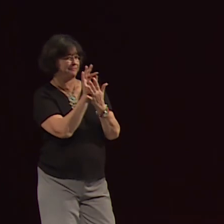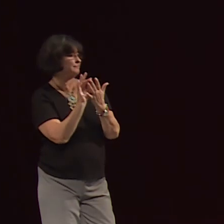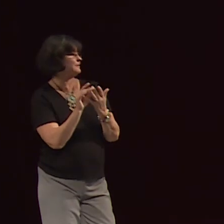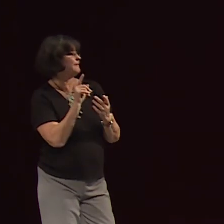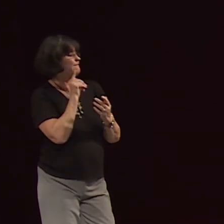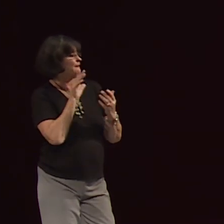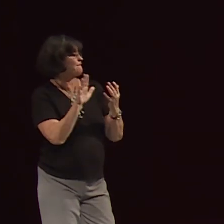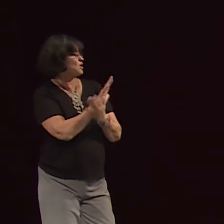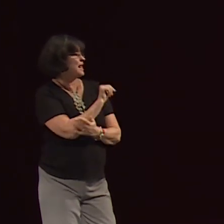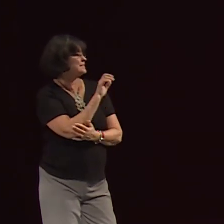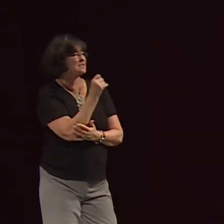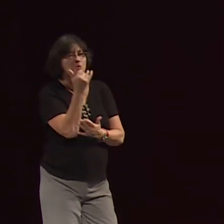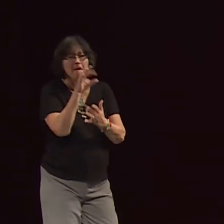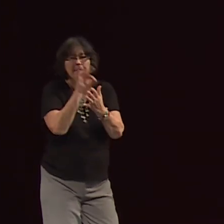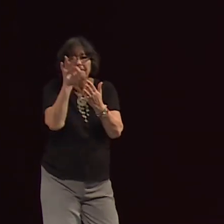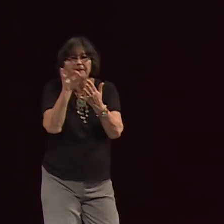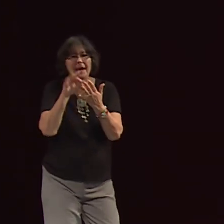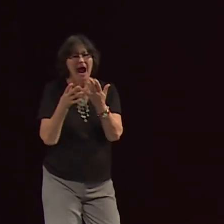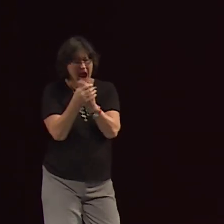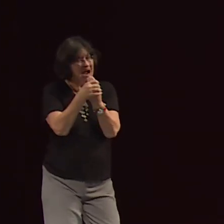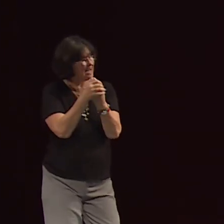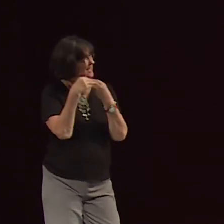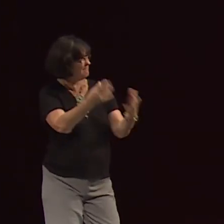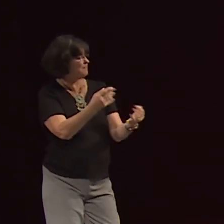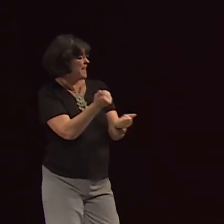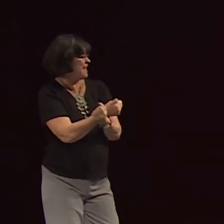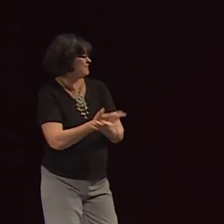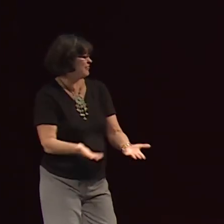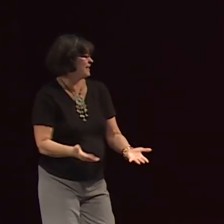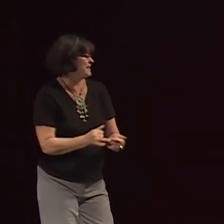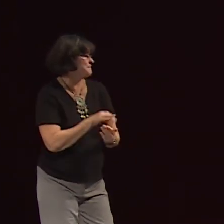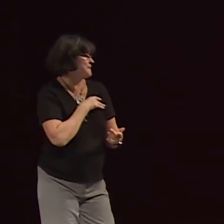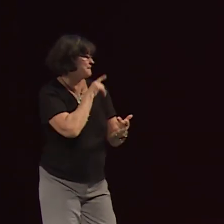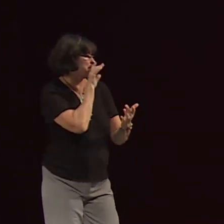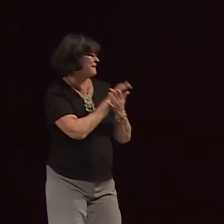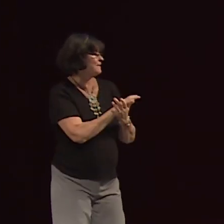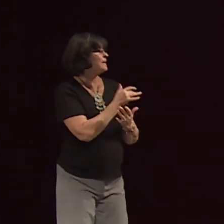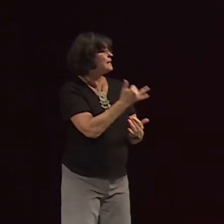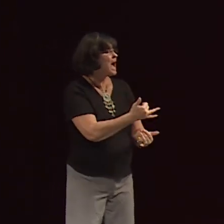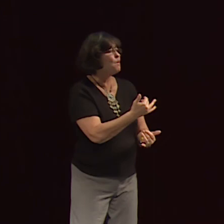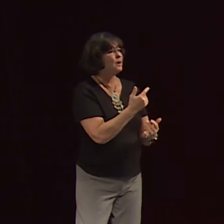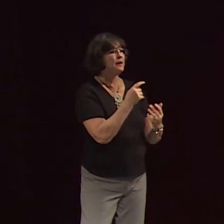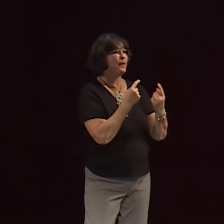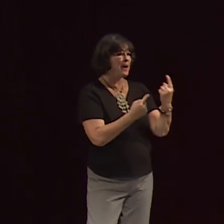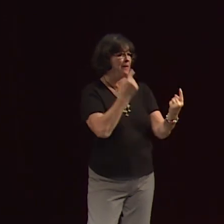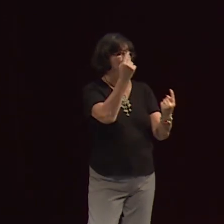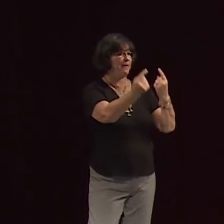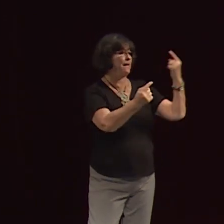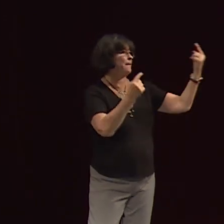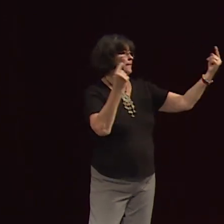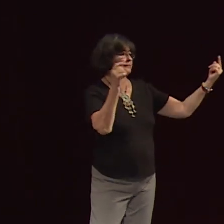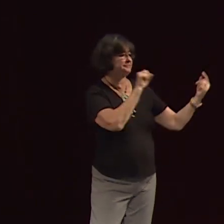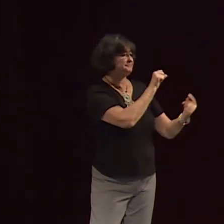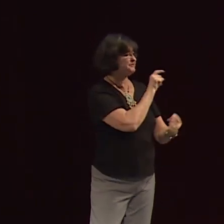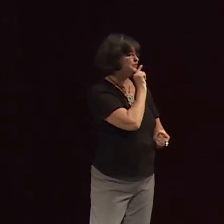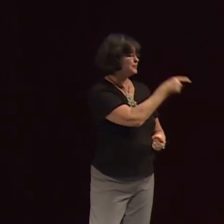Other people use cochlear implants successfully. But we want language, whatever mode it comes in,